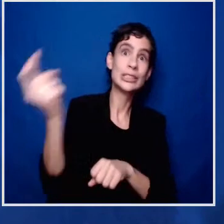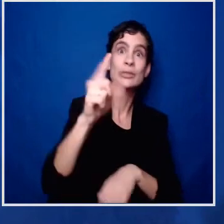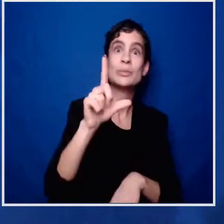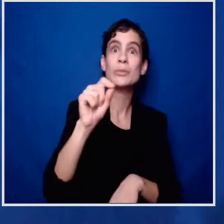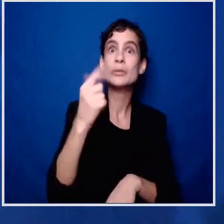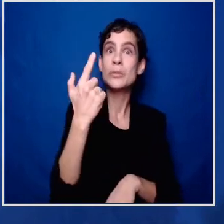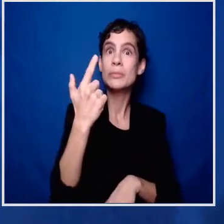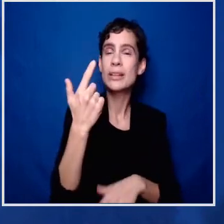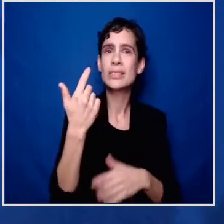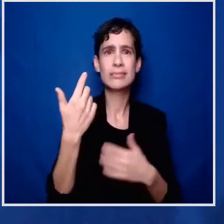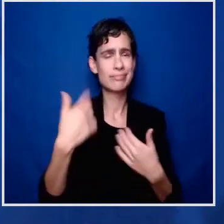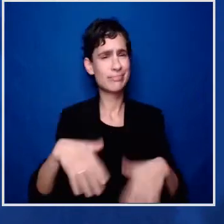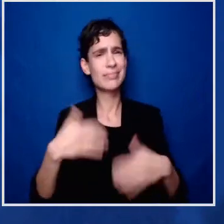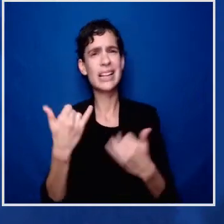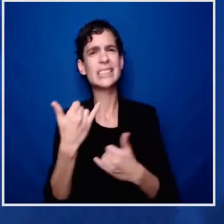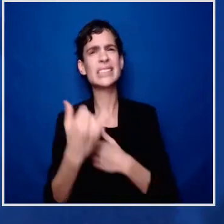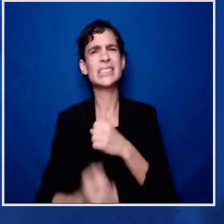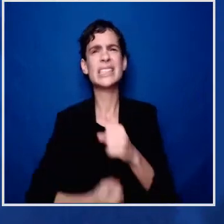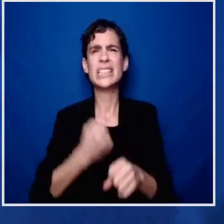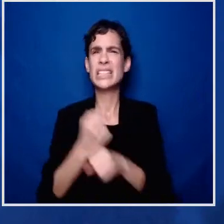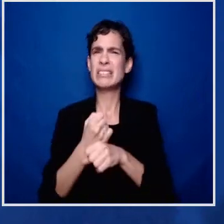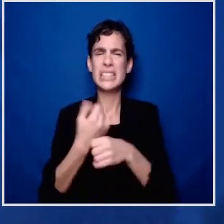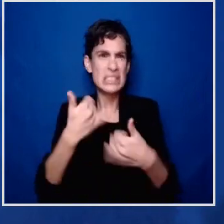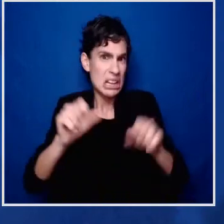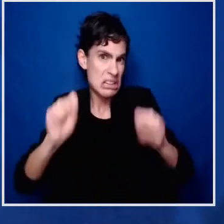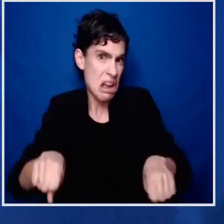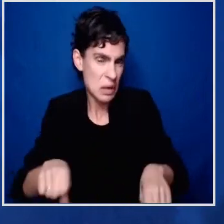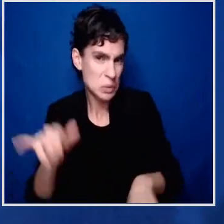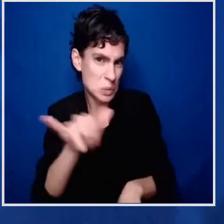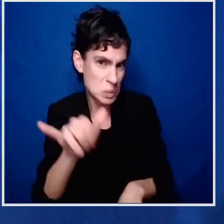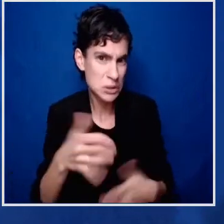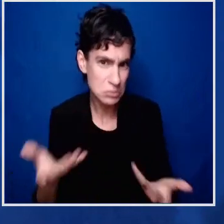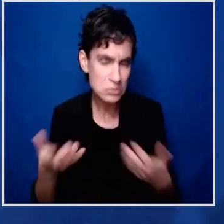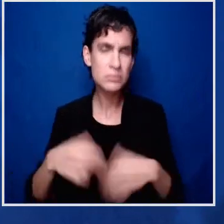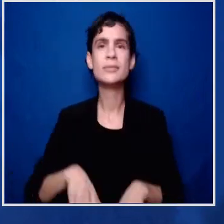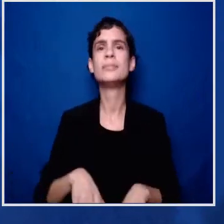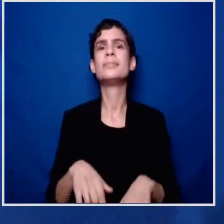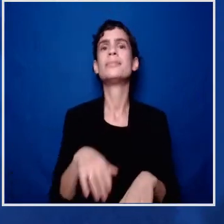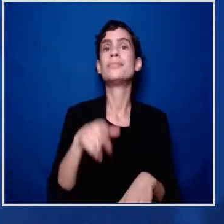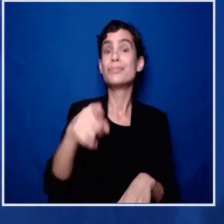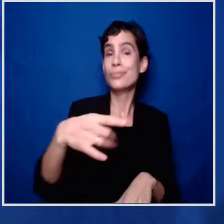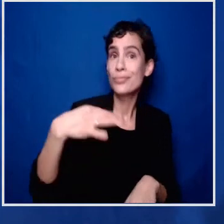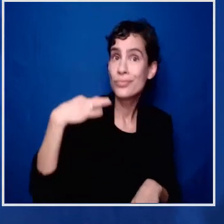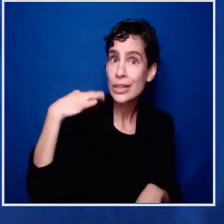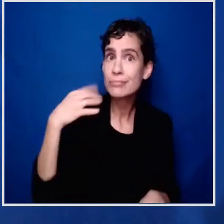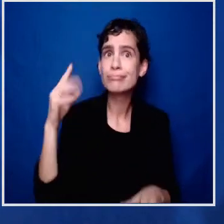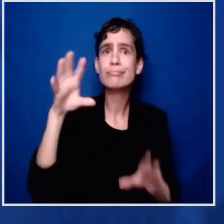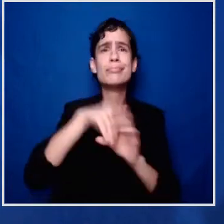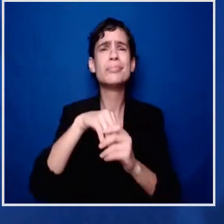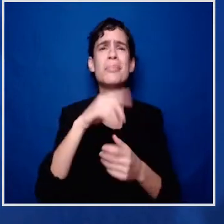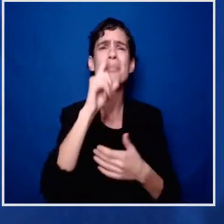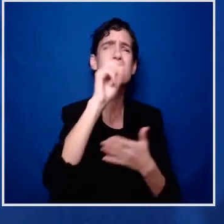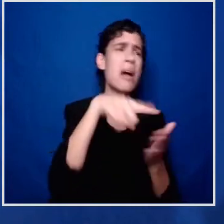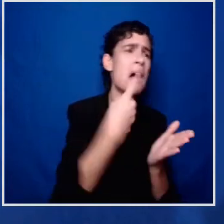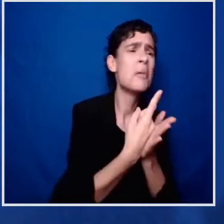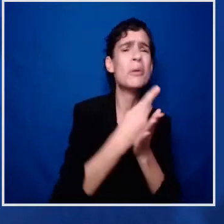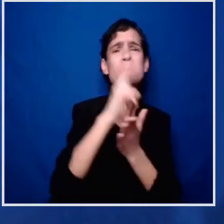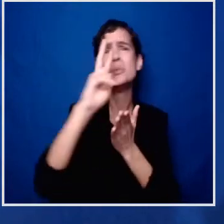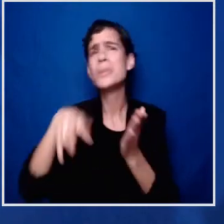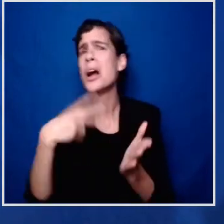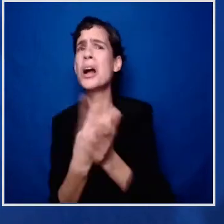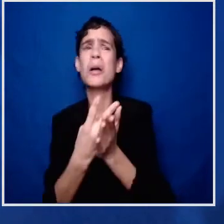WE HOPE YOU WILL COMMIT TO